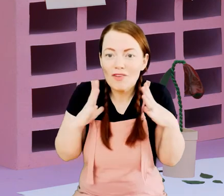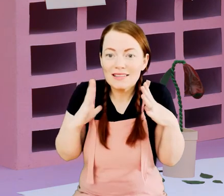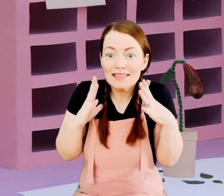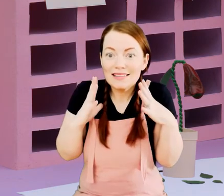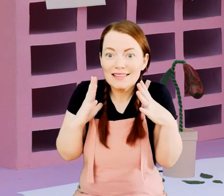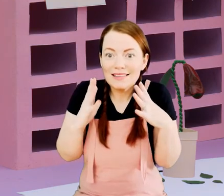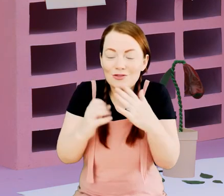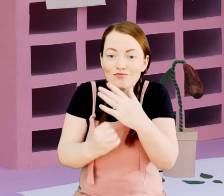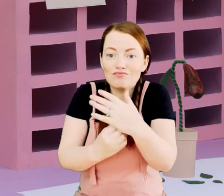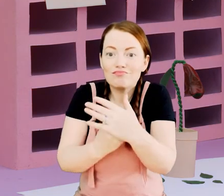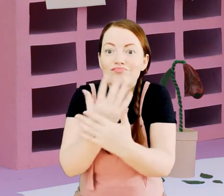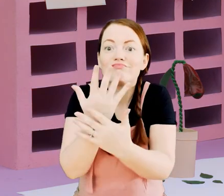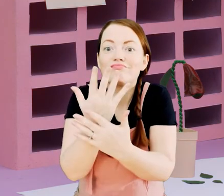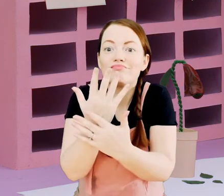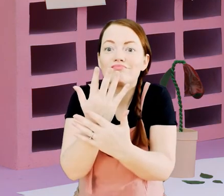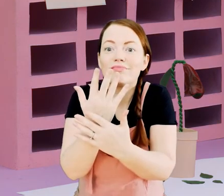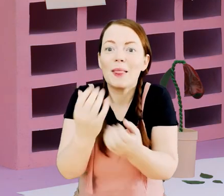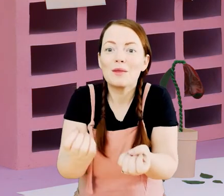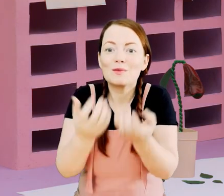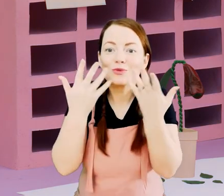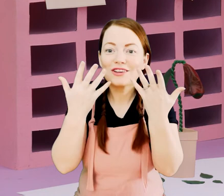Ready to emerge again in Spring!